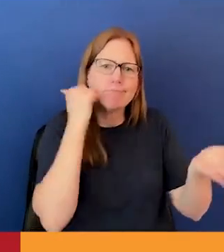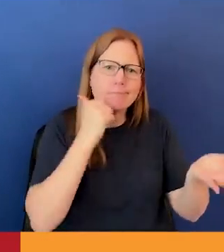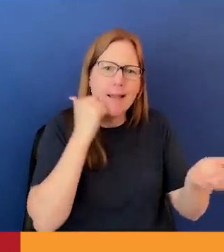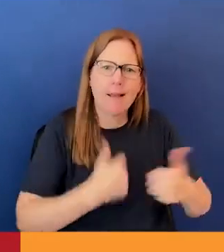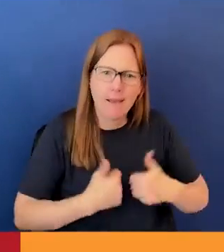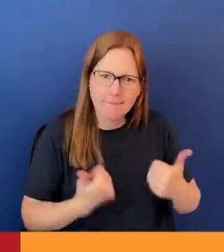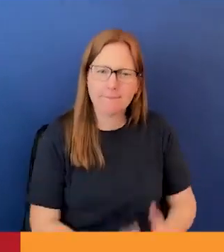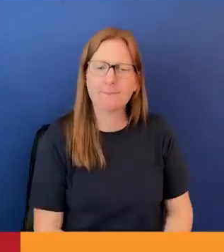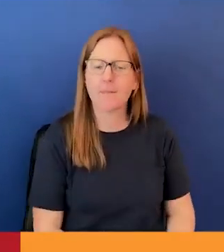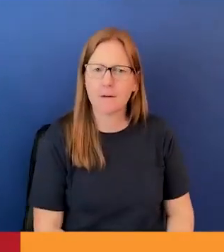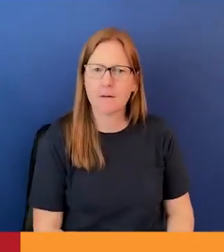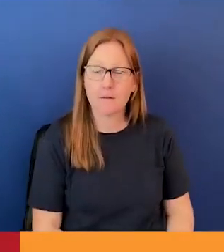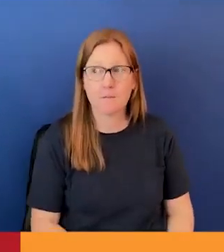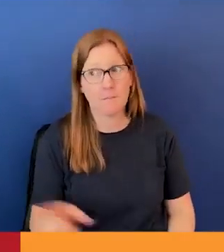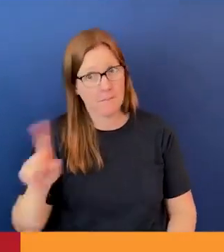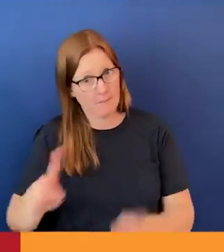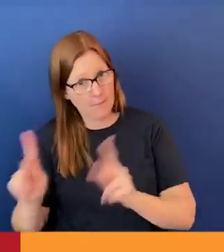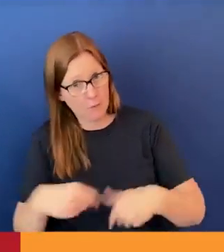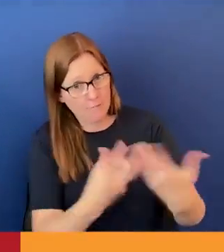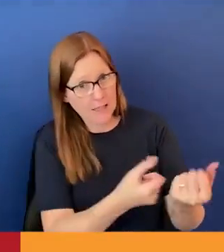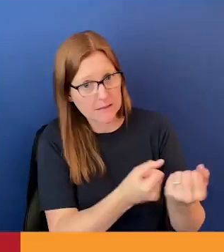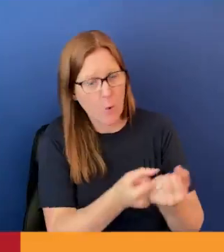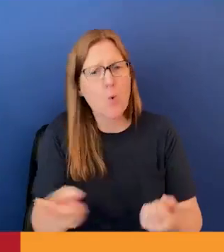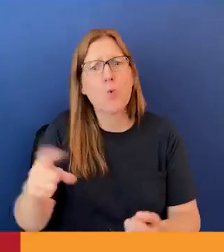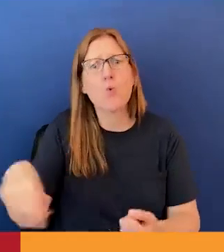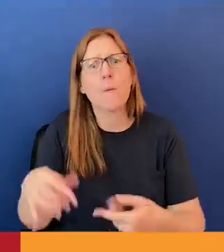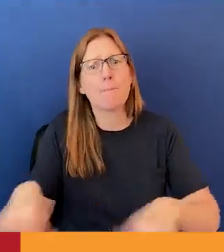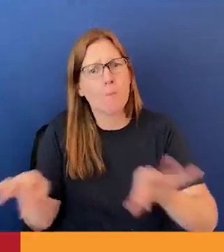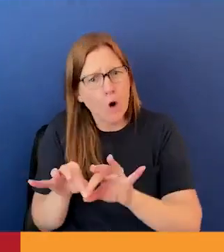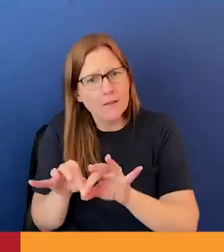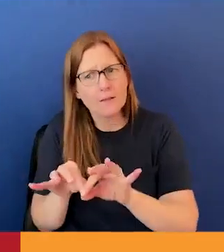Those people are important because it allows them to one, live in community,